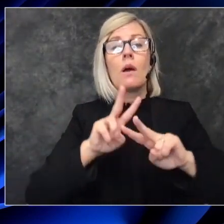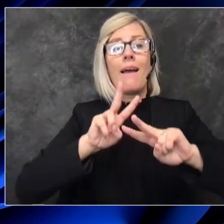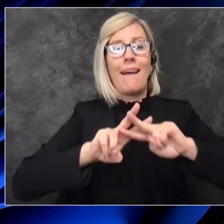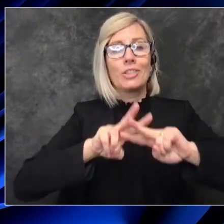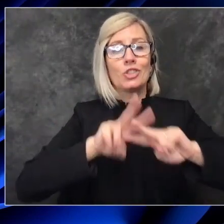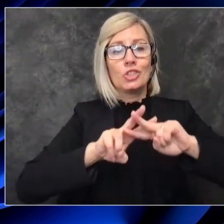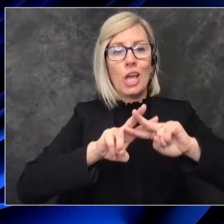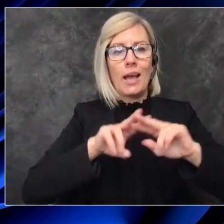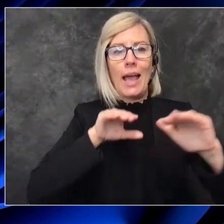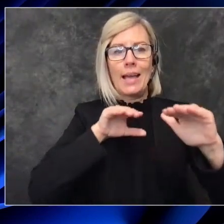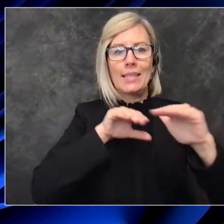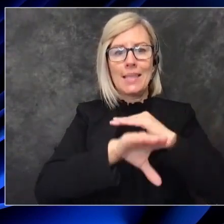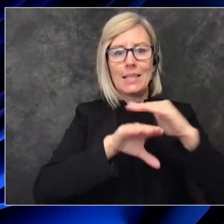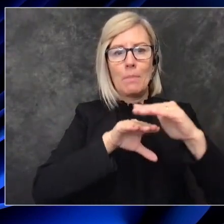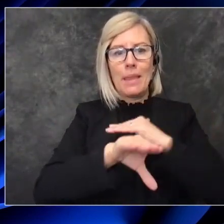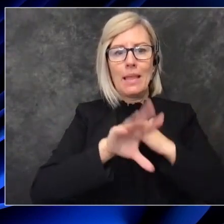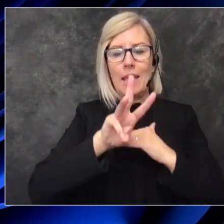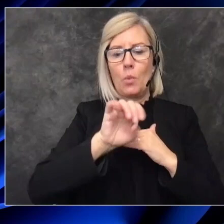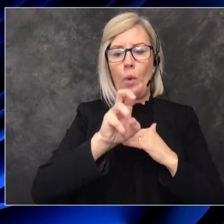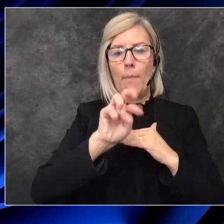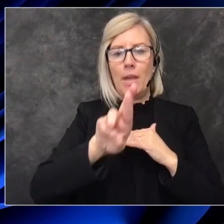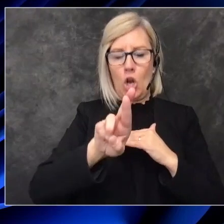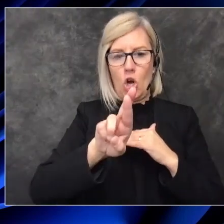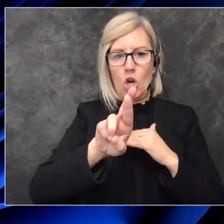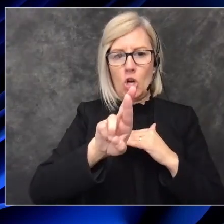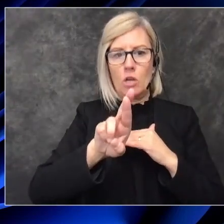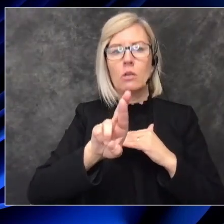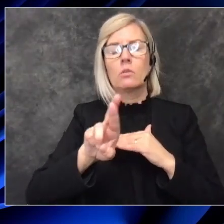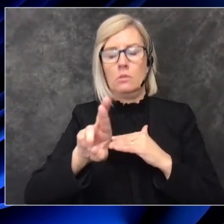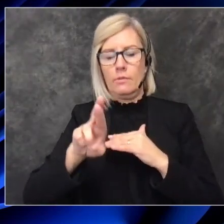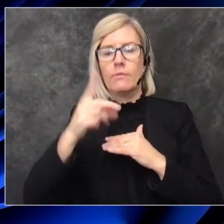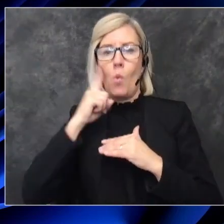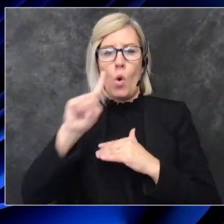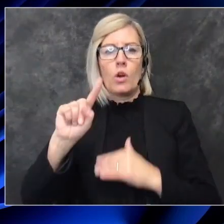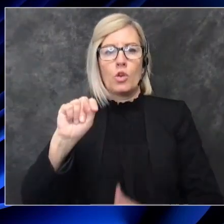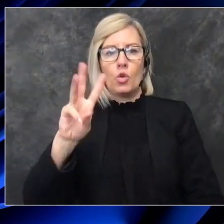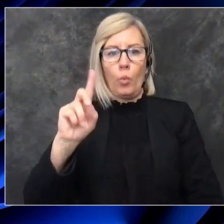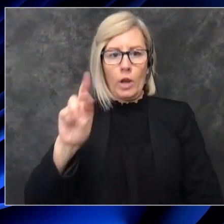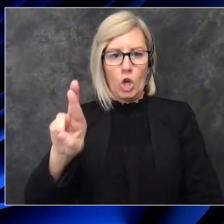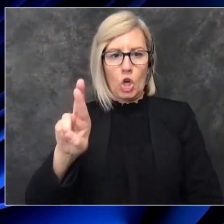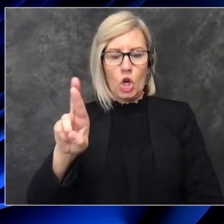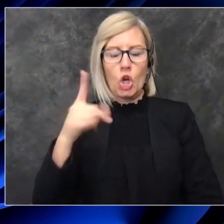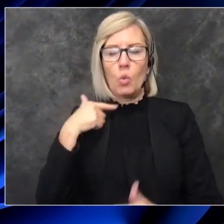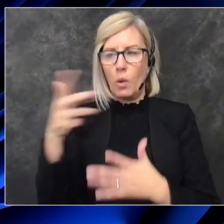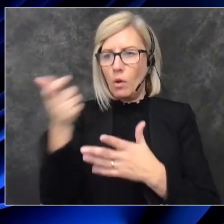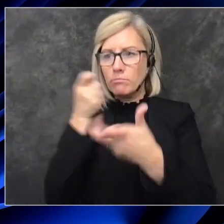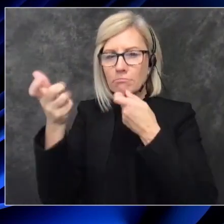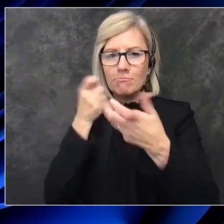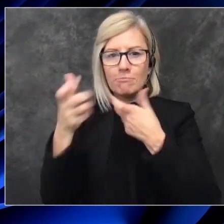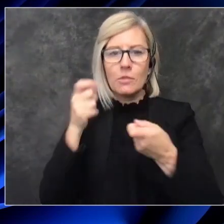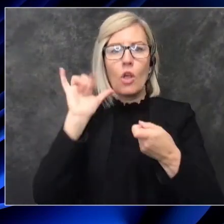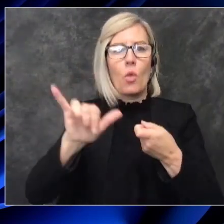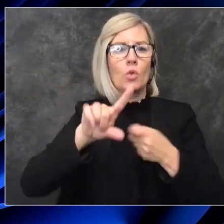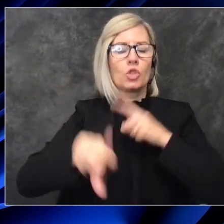On Twitter and we will grab those questions off of Twitter as well,